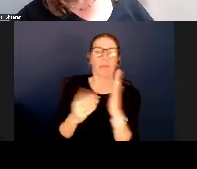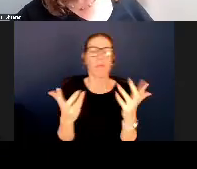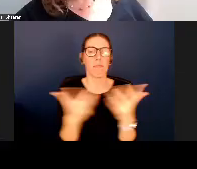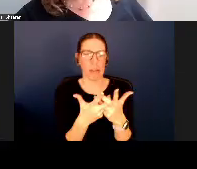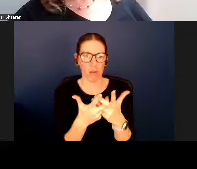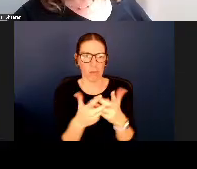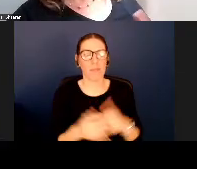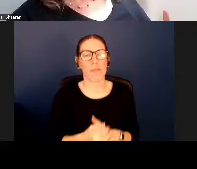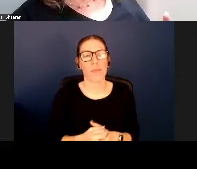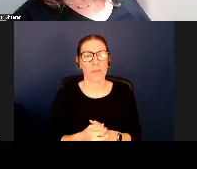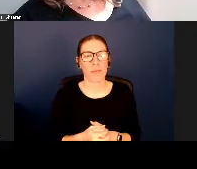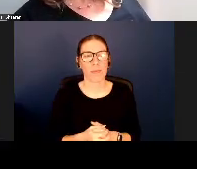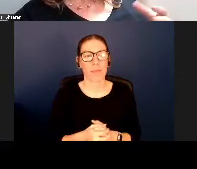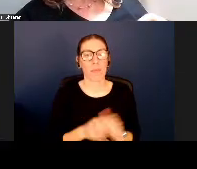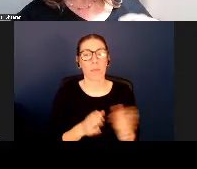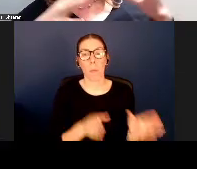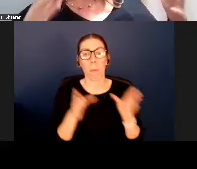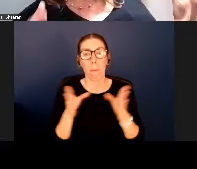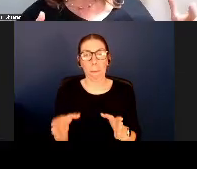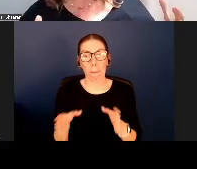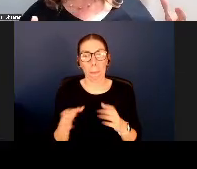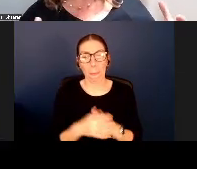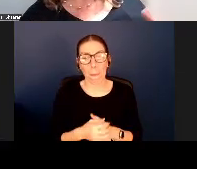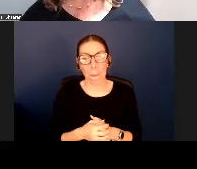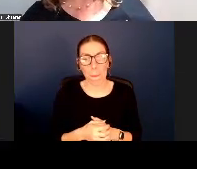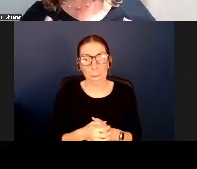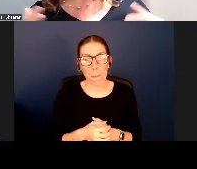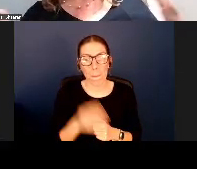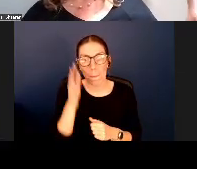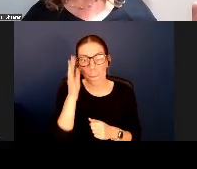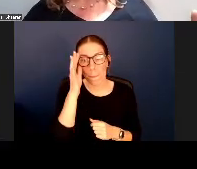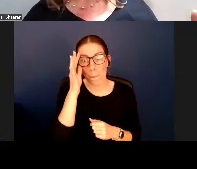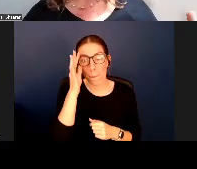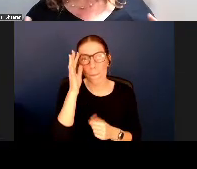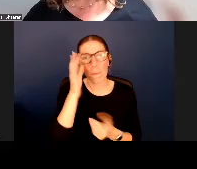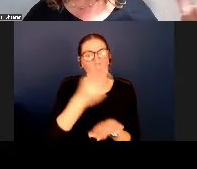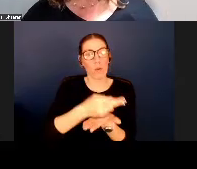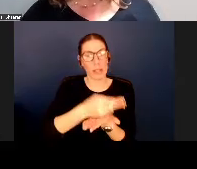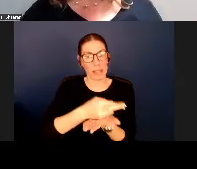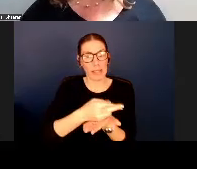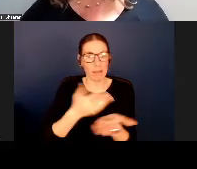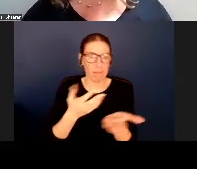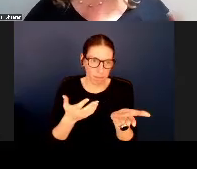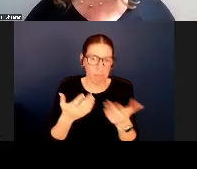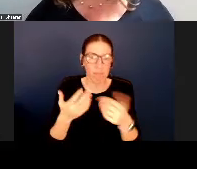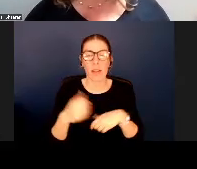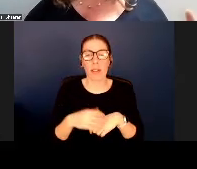In terms of our resources. So really if you think about these as time to do the study and budget